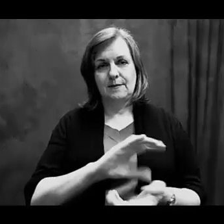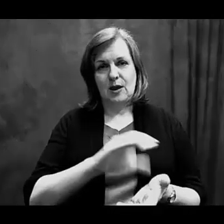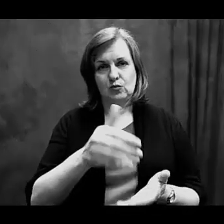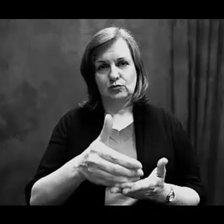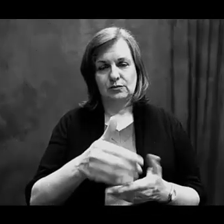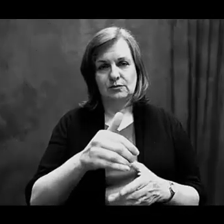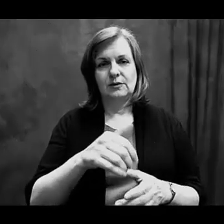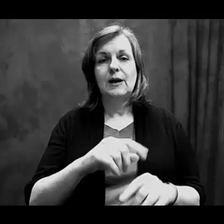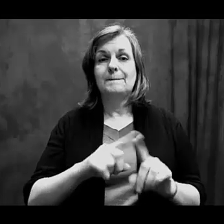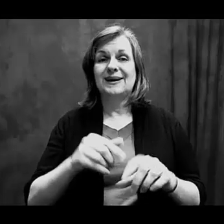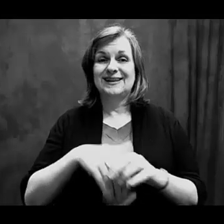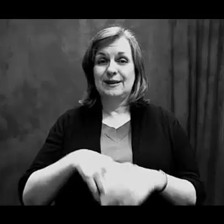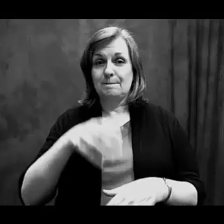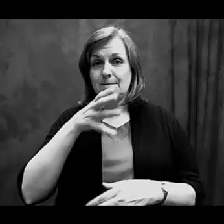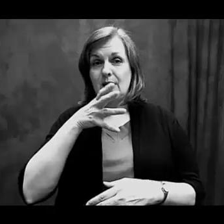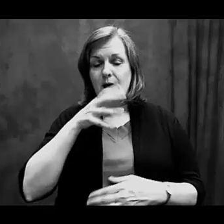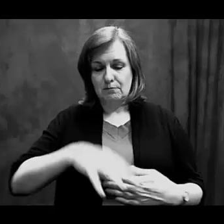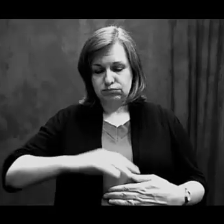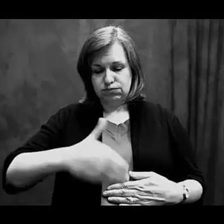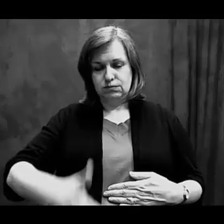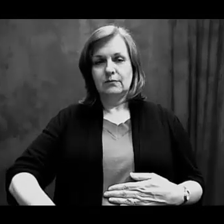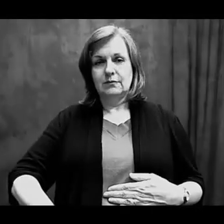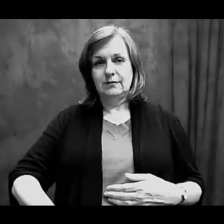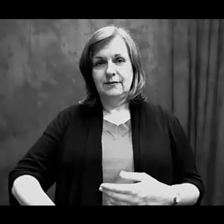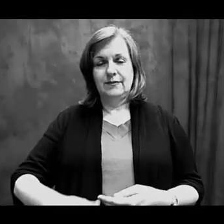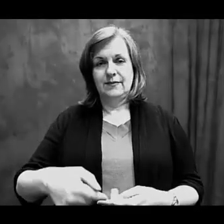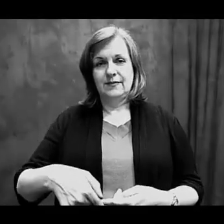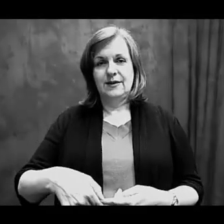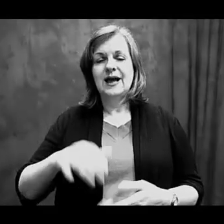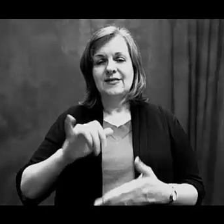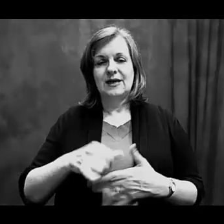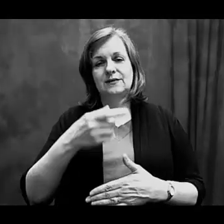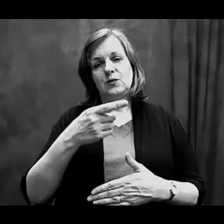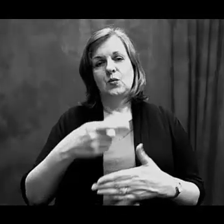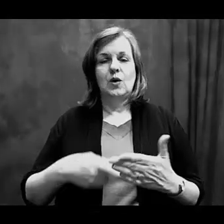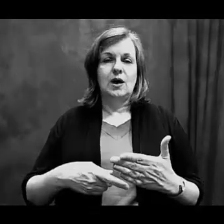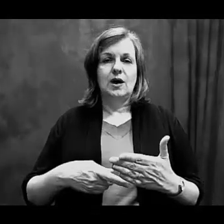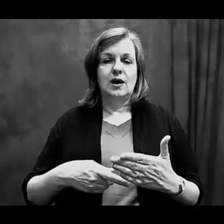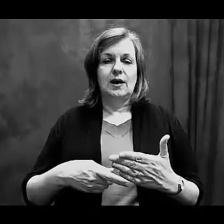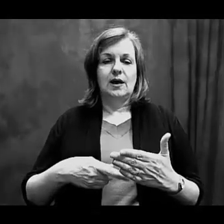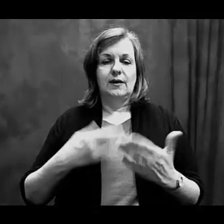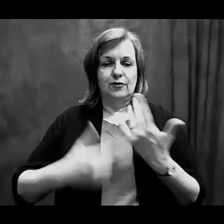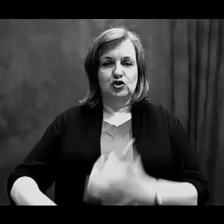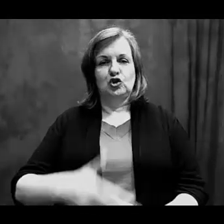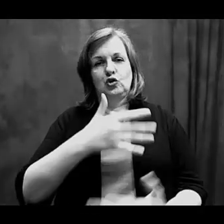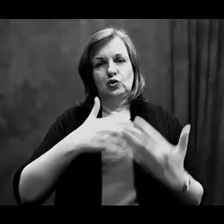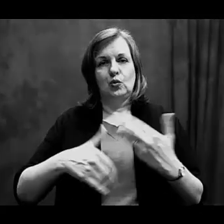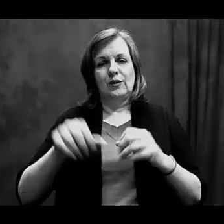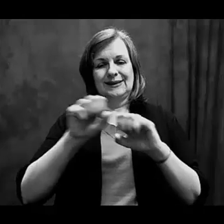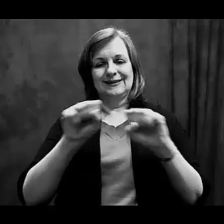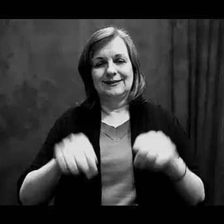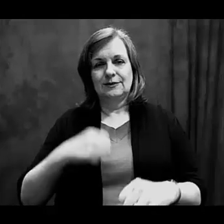NOW! to get those pH levels back in balance to get the carbon dioxide down